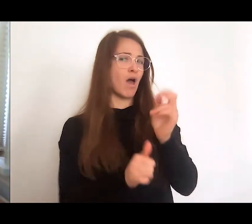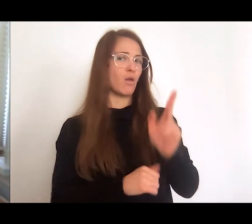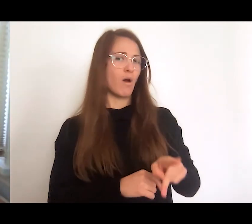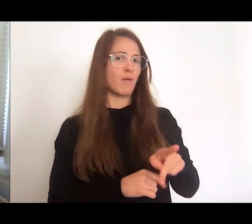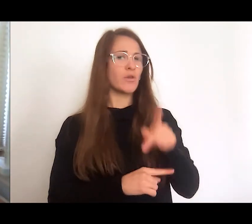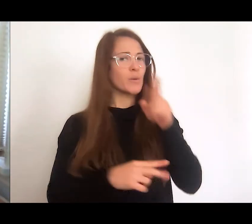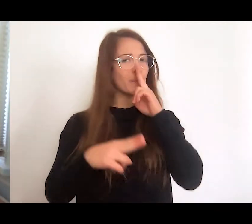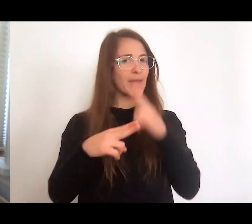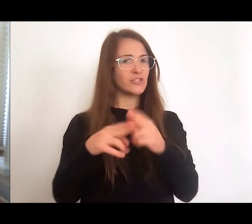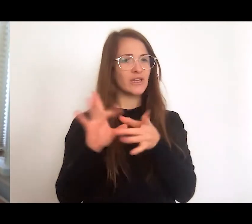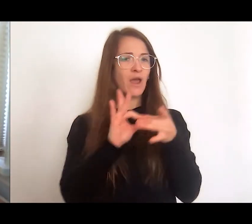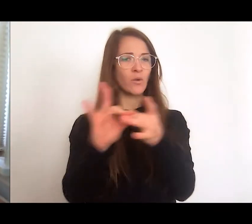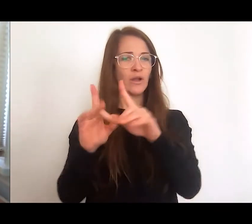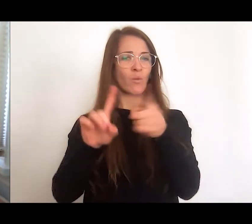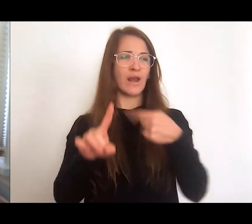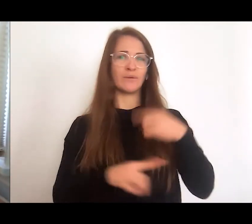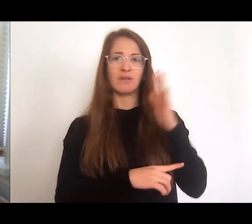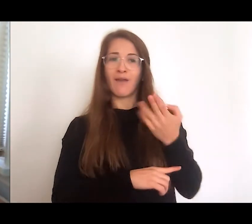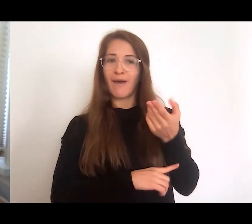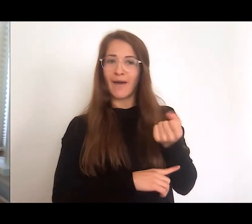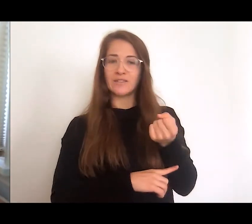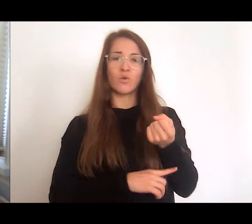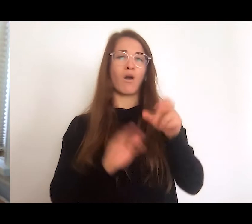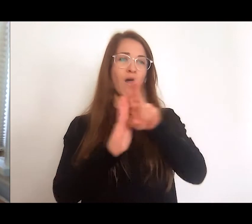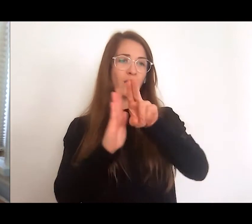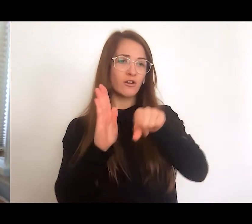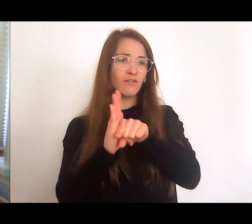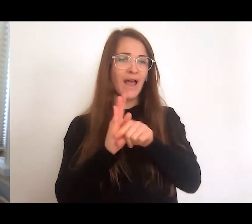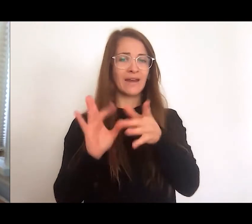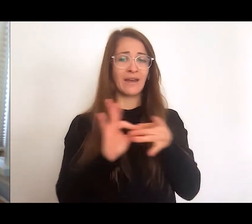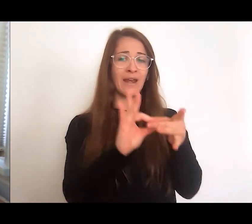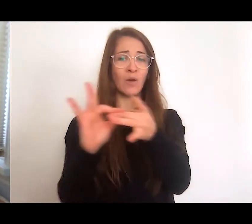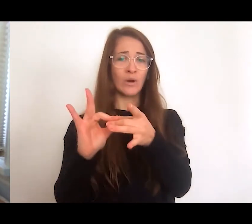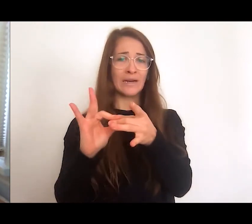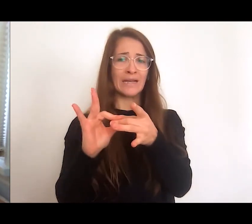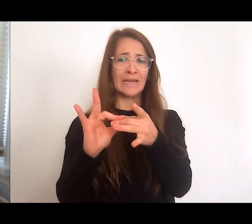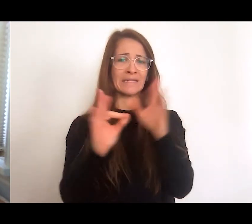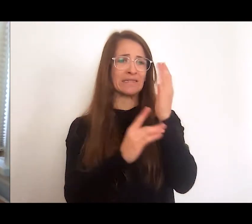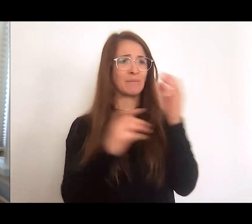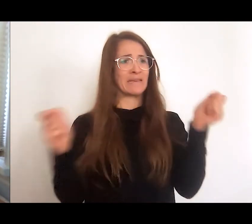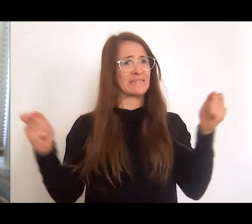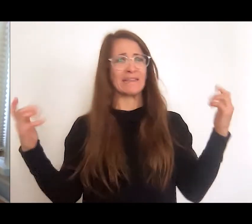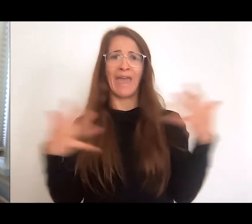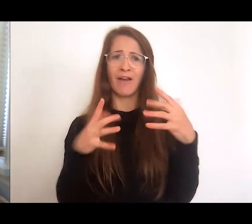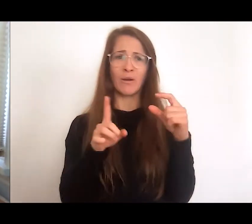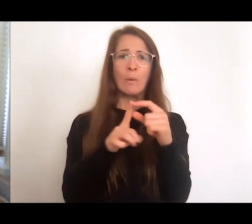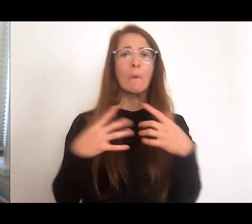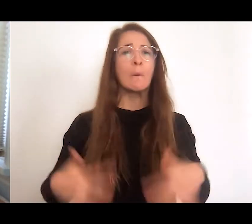JUST A LITTLE FOLLOW UP, YOU MENTIONED NETWORKING, I KNOW WHEN I WAS IN HIGH SCHOOL